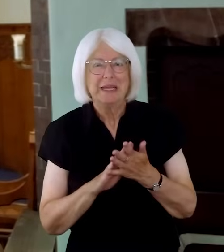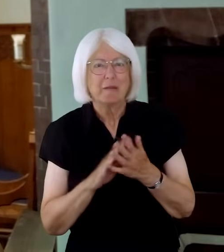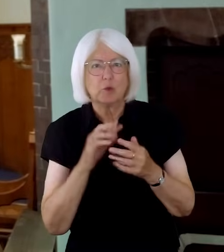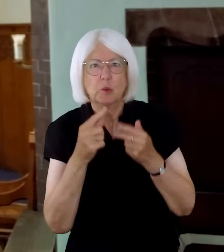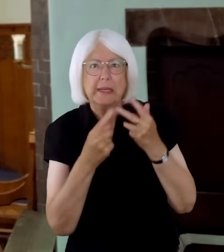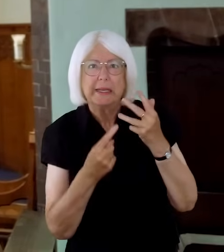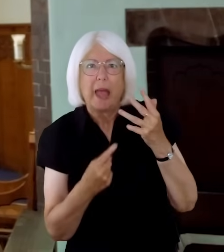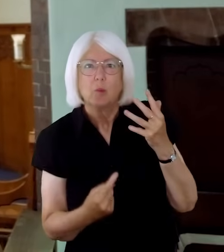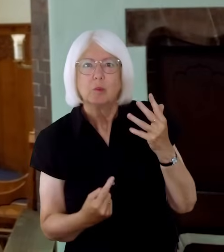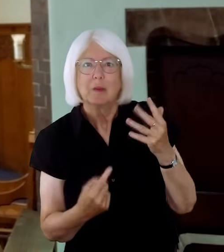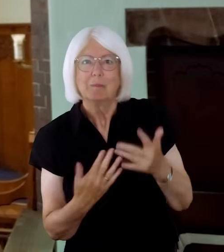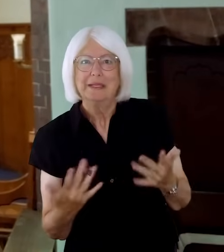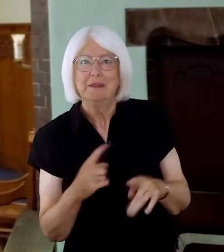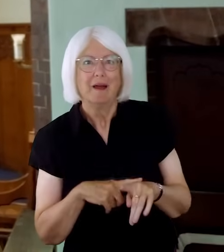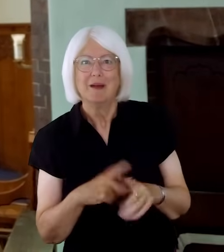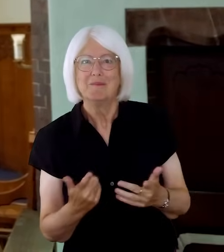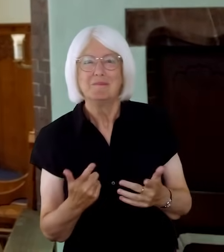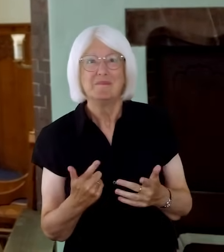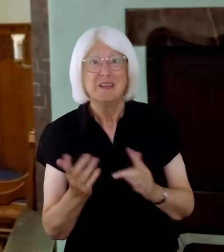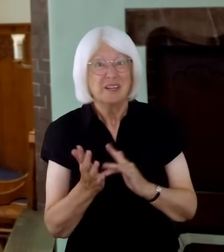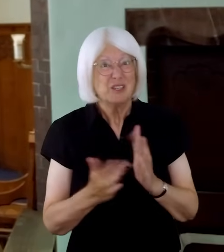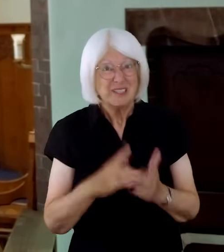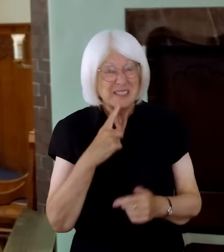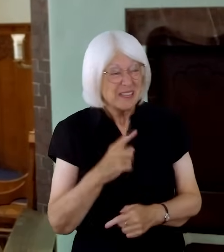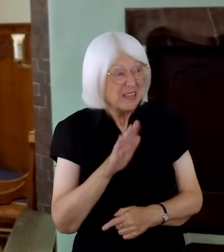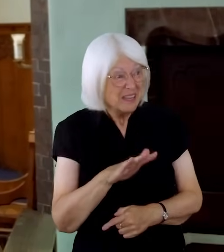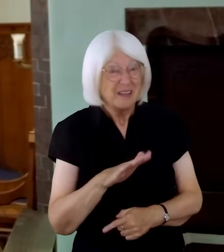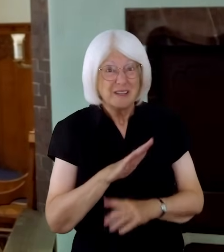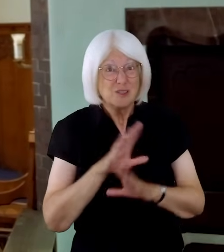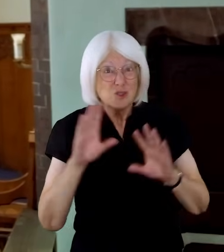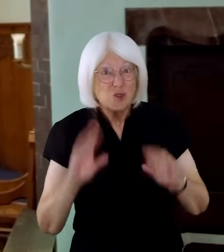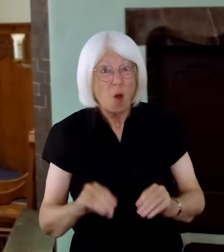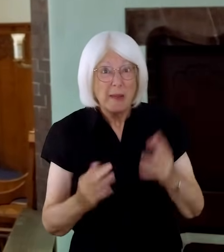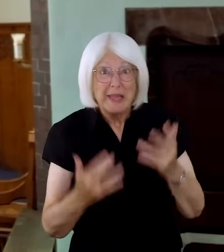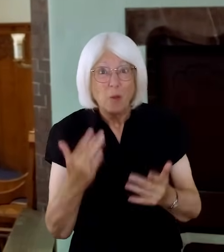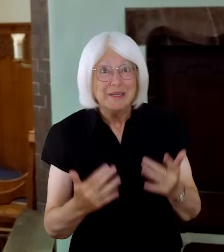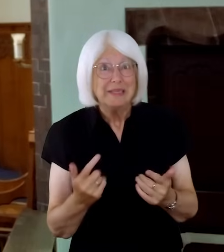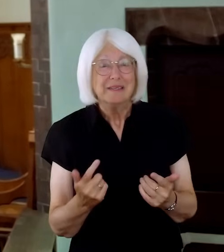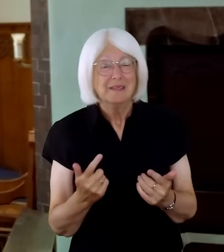Jesus is telling Peter, stop counting. You must always forgive